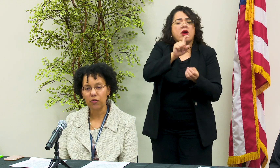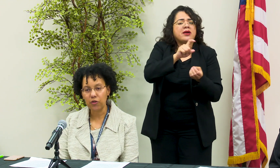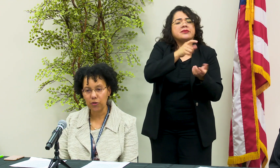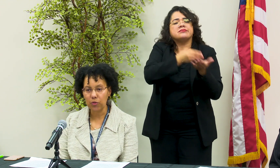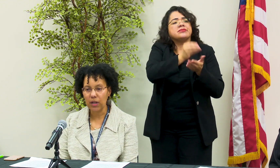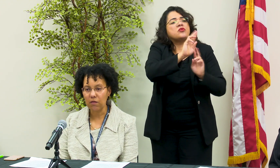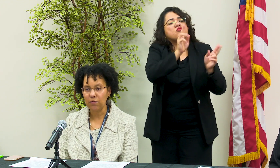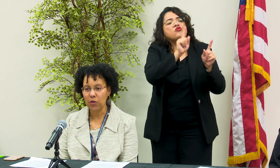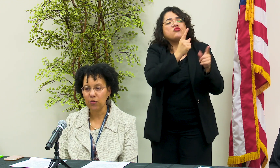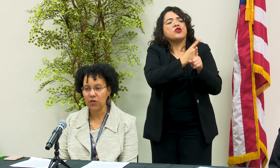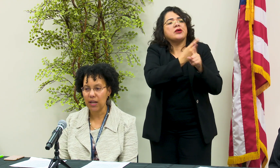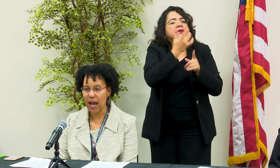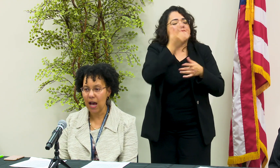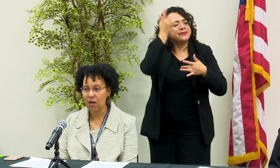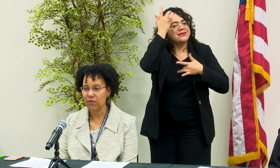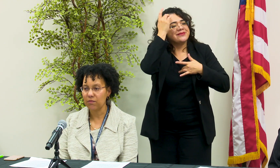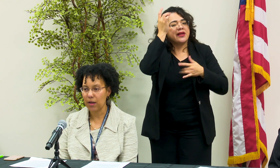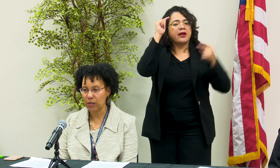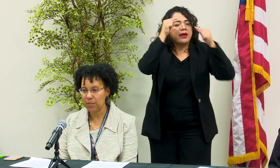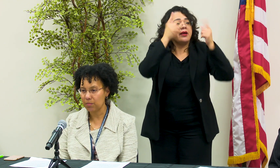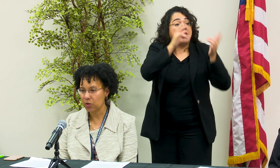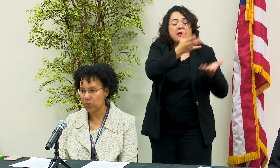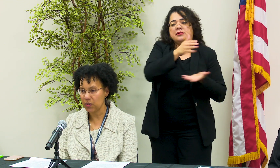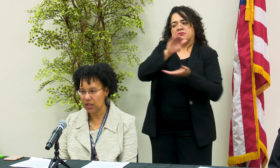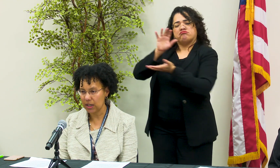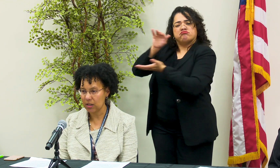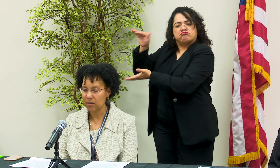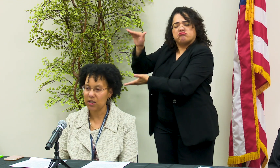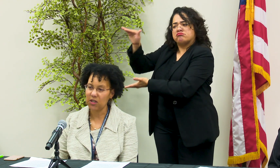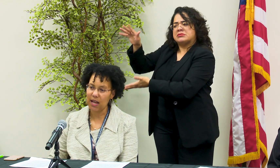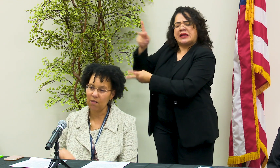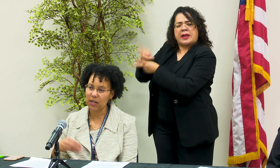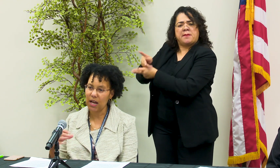you'll do if you should have a family member who's sick such as having an